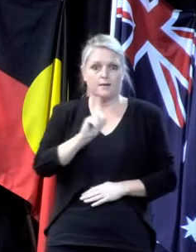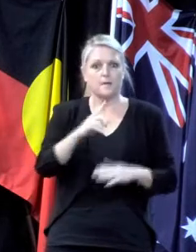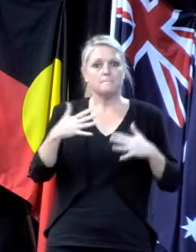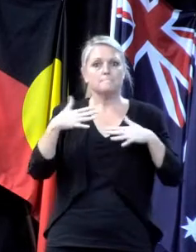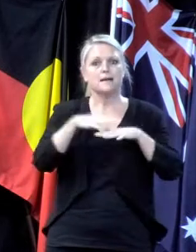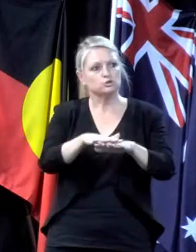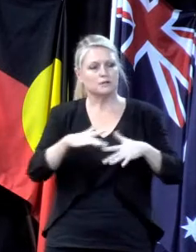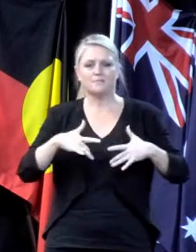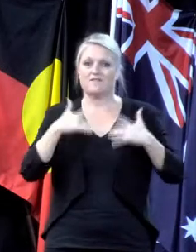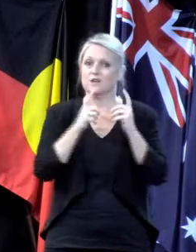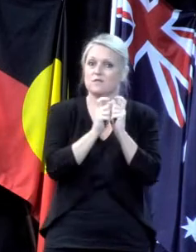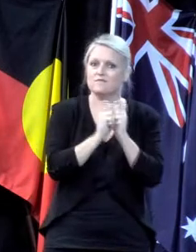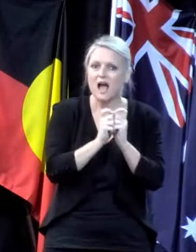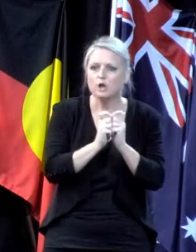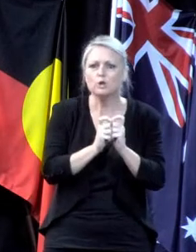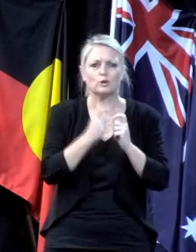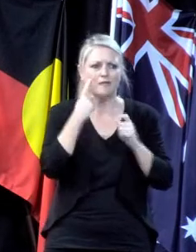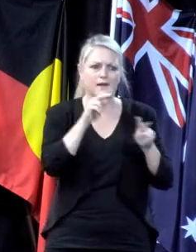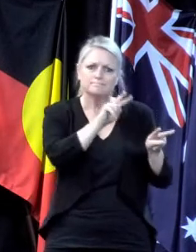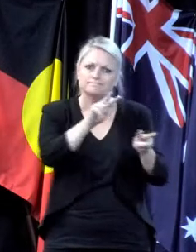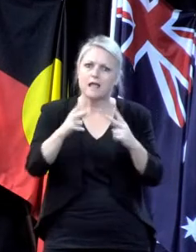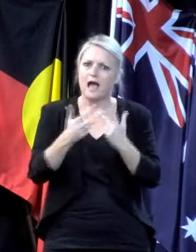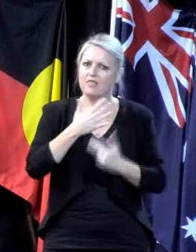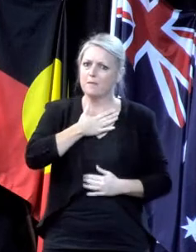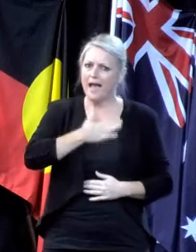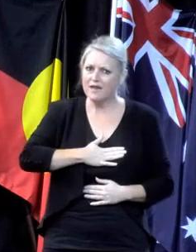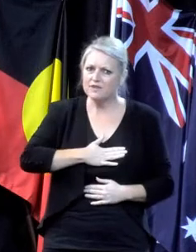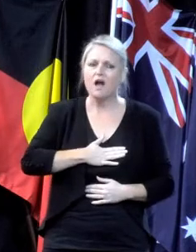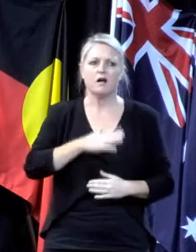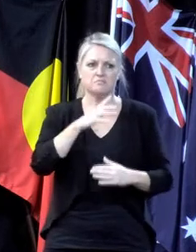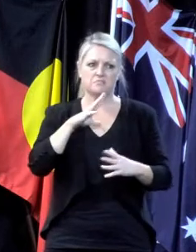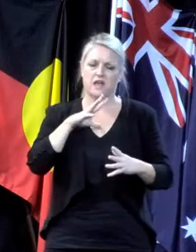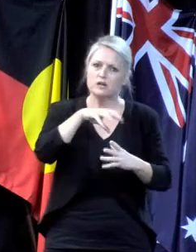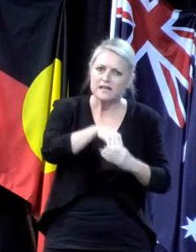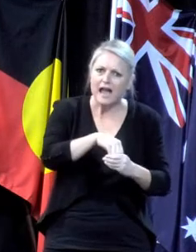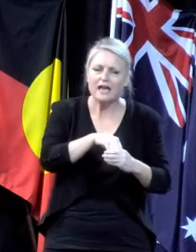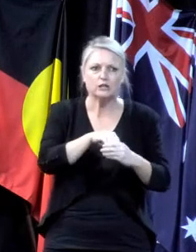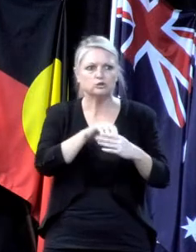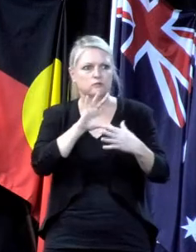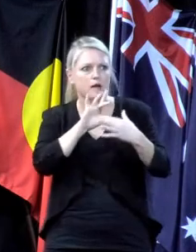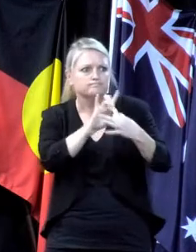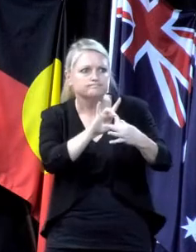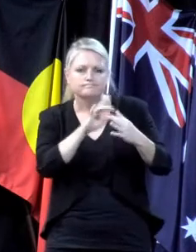They feel more valued and welcomed and, therefore, engage and participate at higher rates of achievement